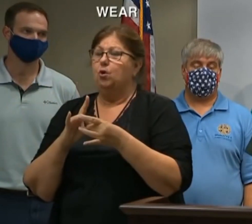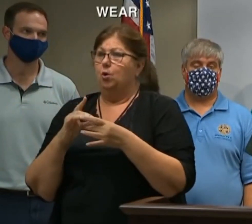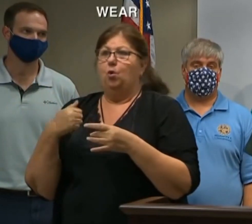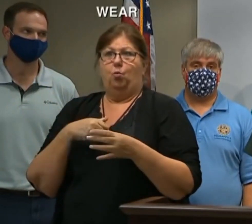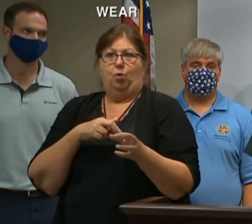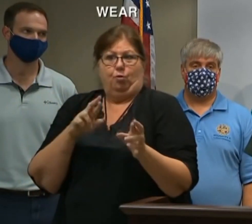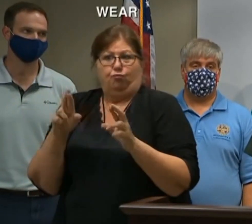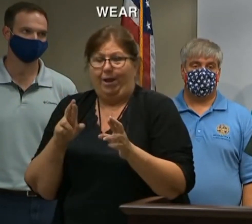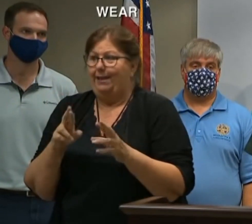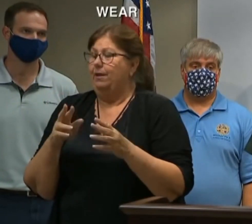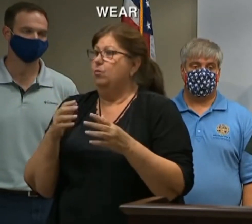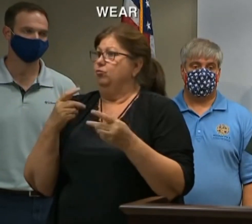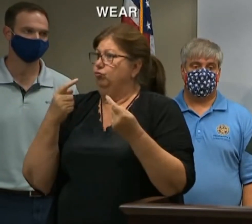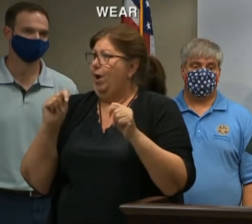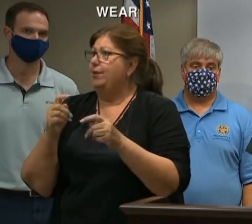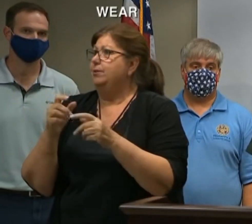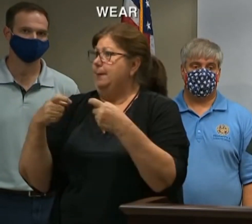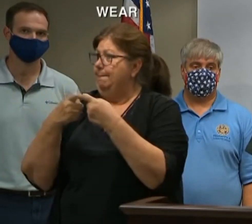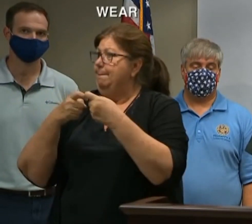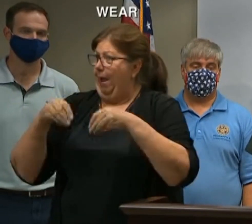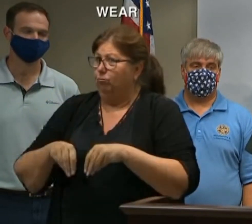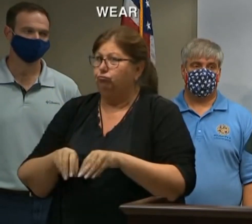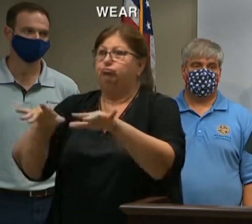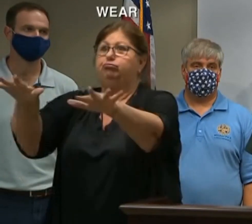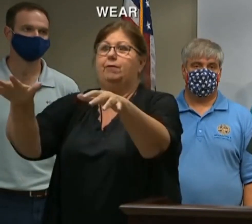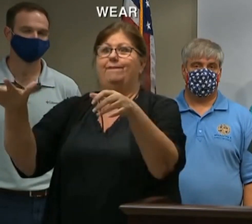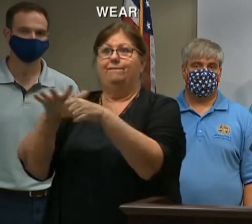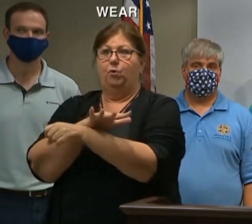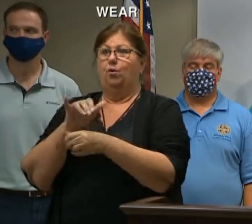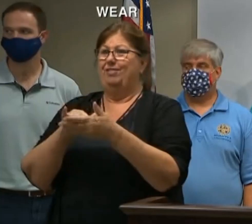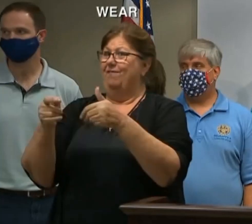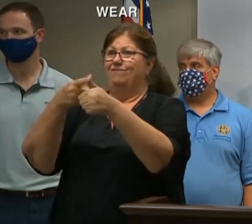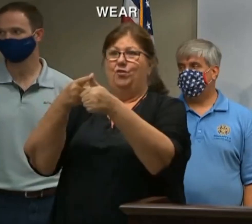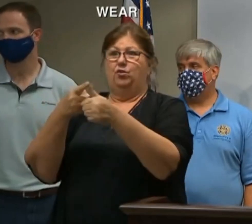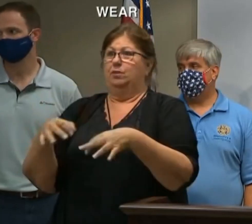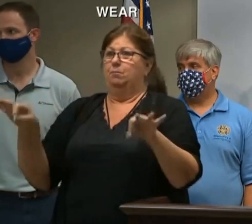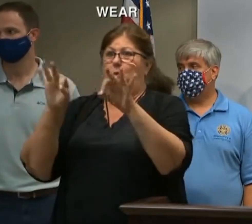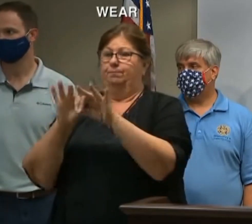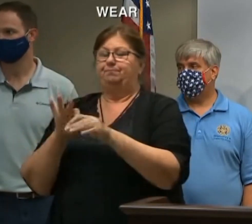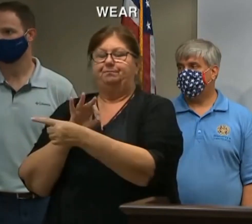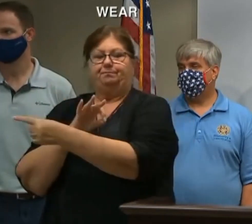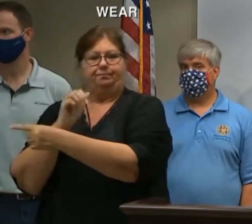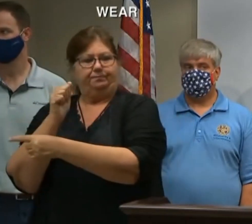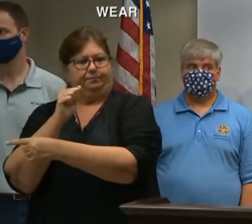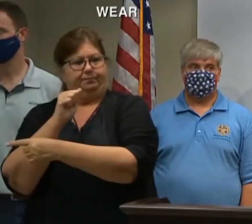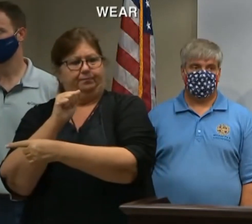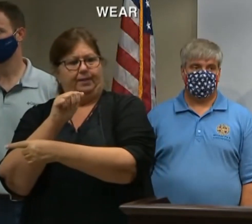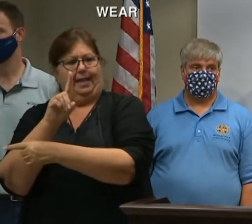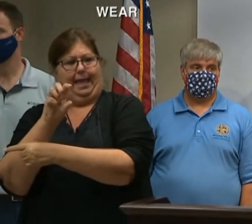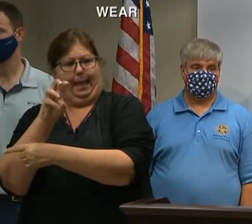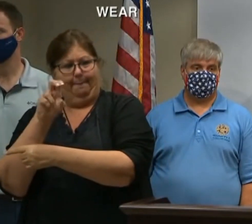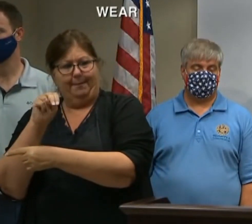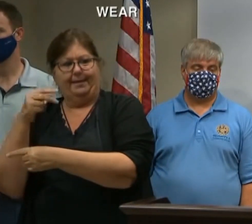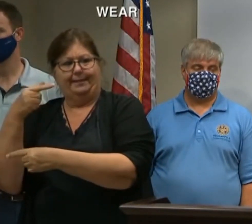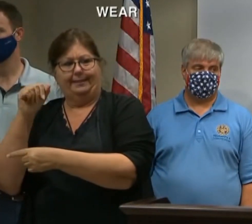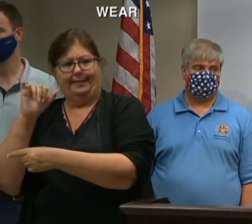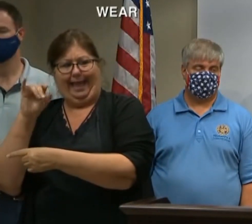here shortly and and that's the major first step forward administrative gator uh thank you for coming to this gaming